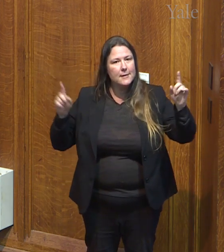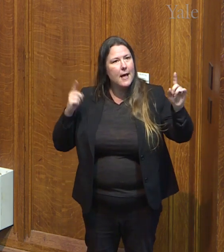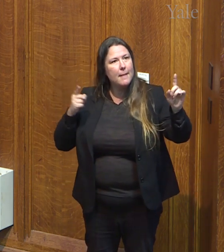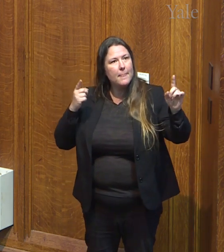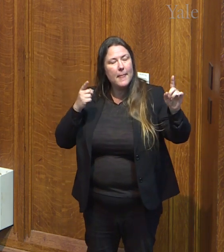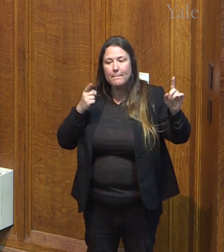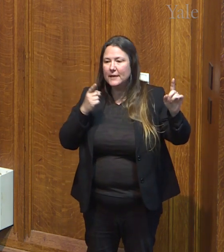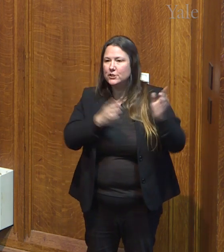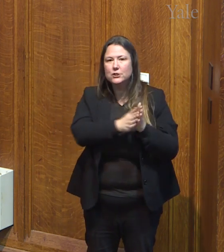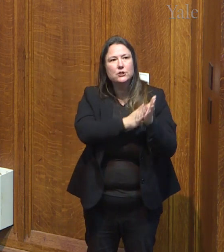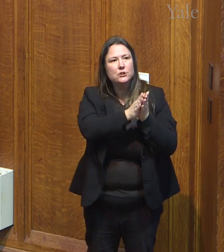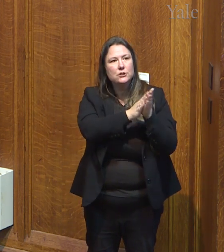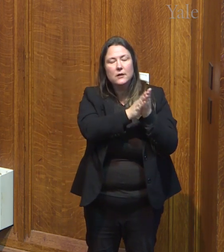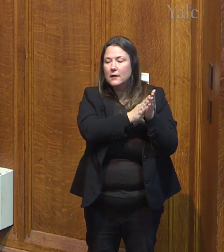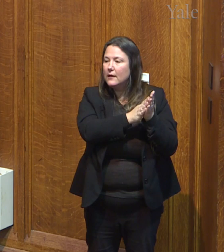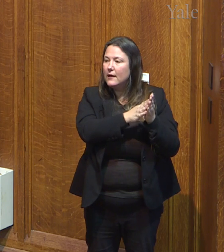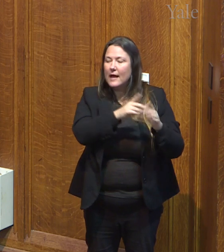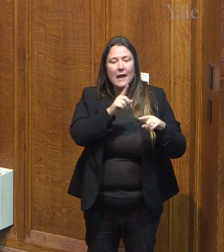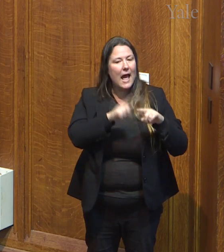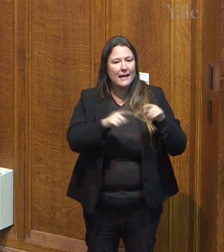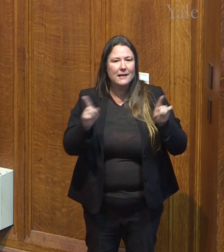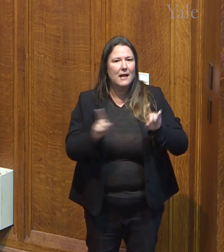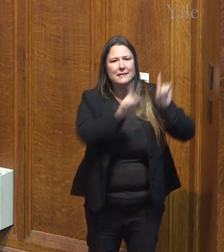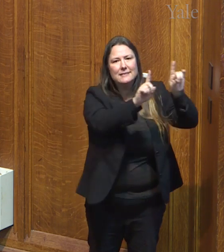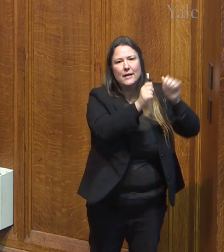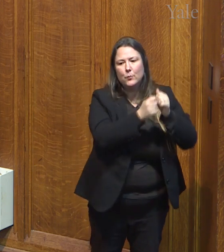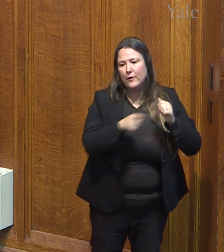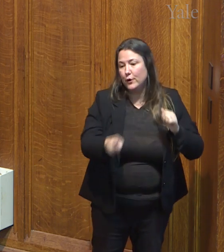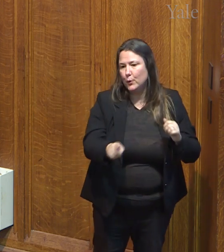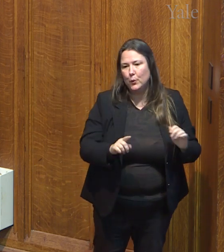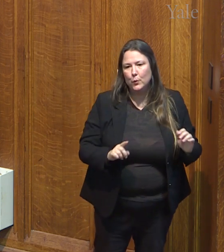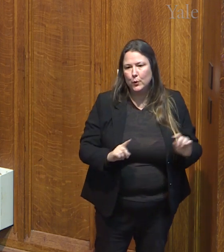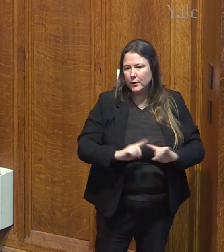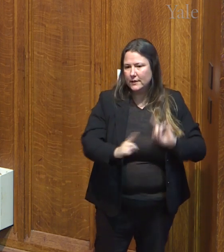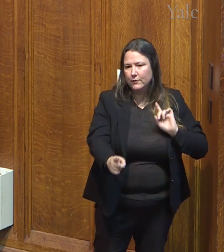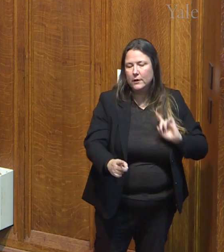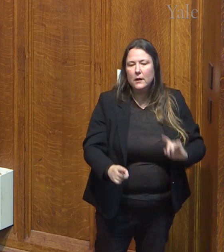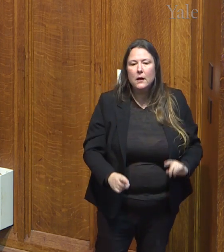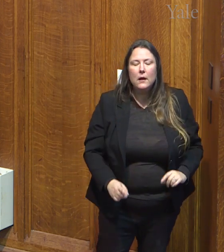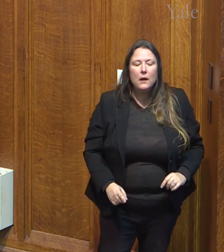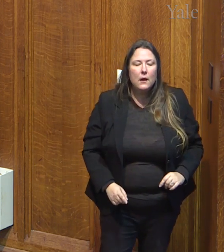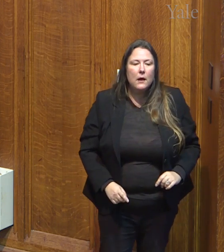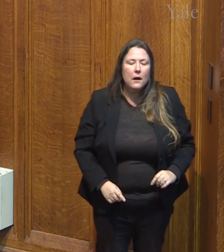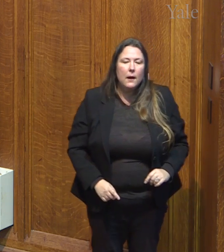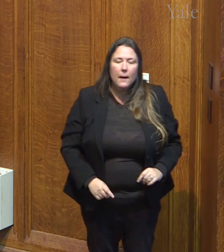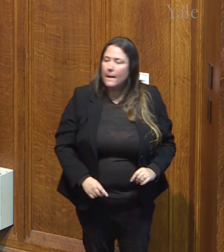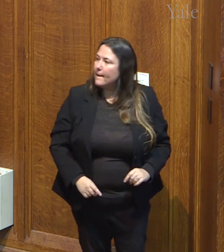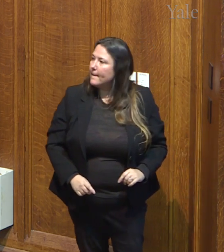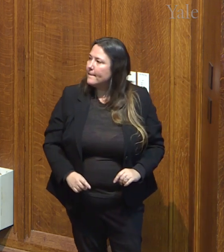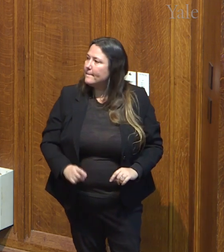that I cannot ascend with you. But as I say, Berthier was well aware